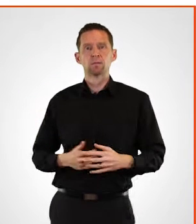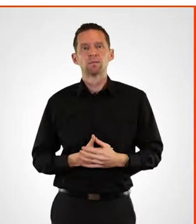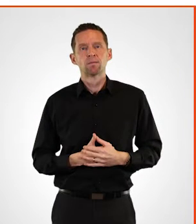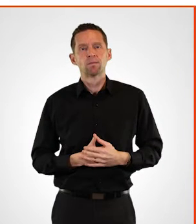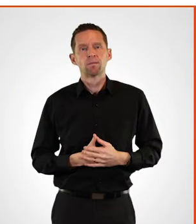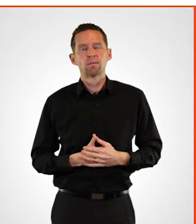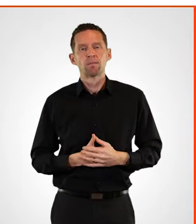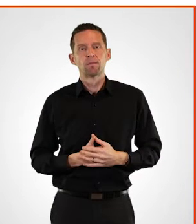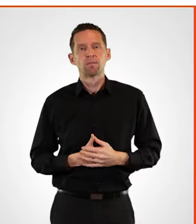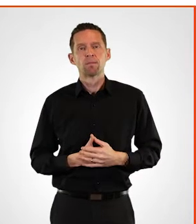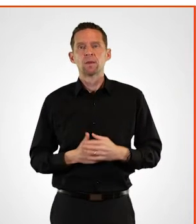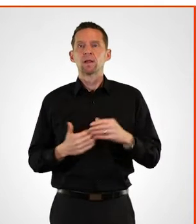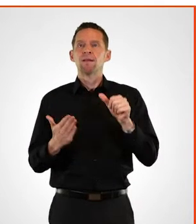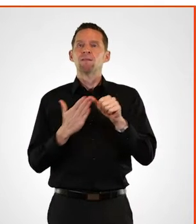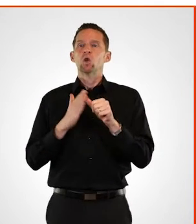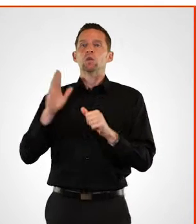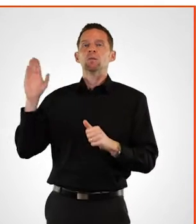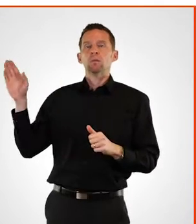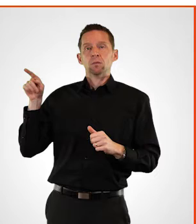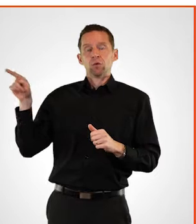you'll see that the first one is a student